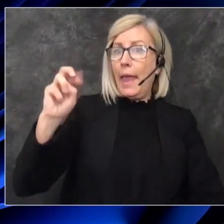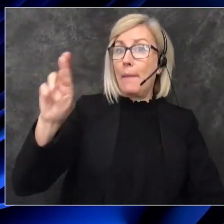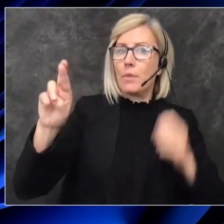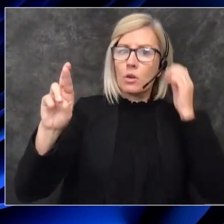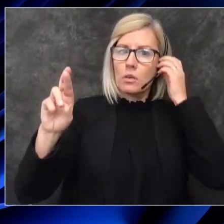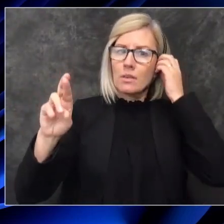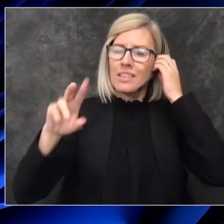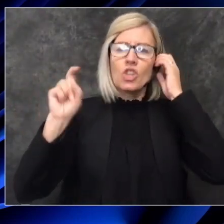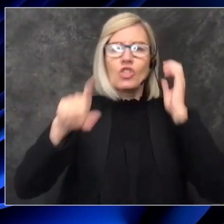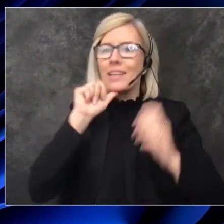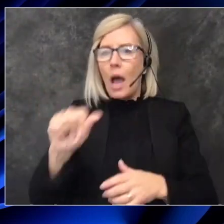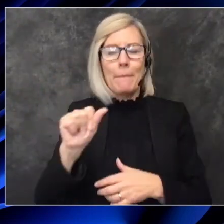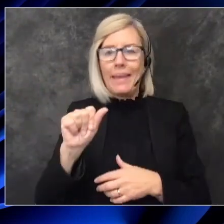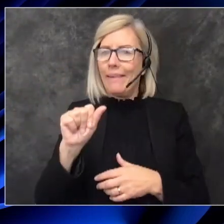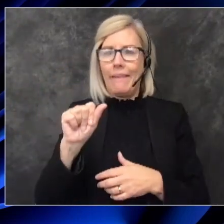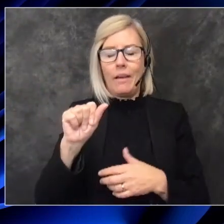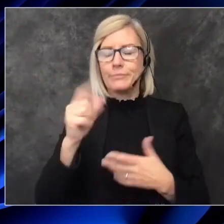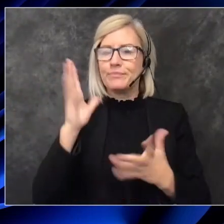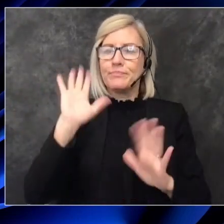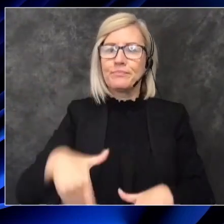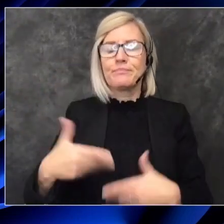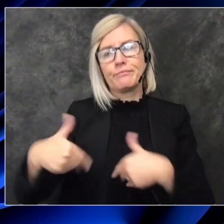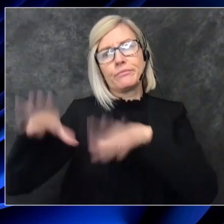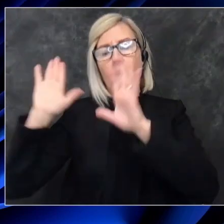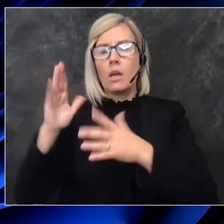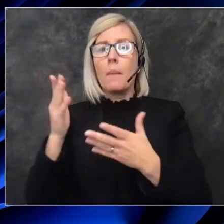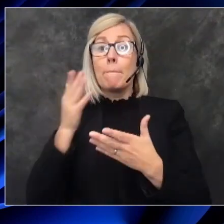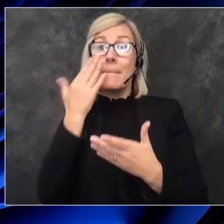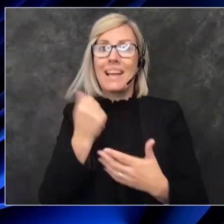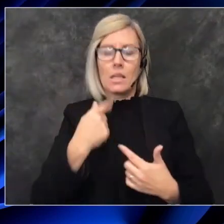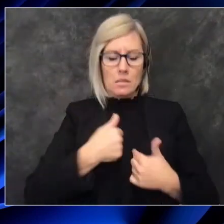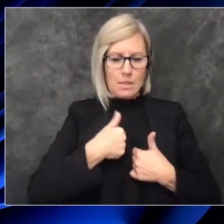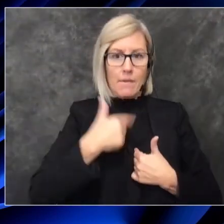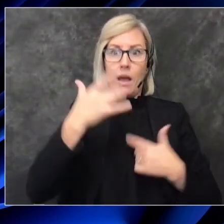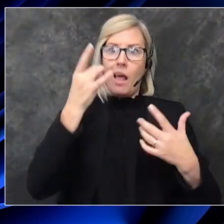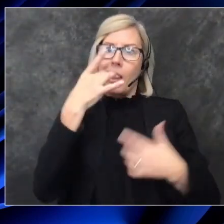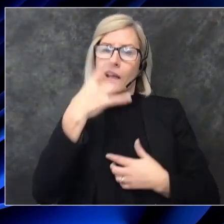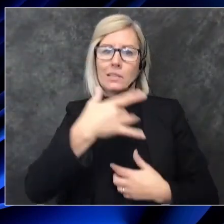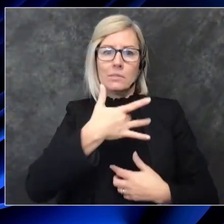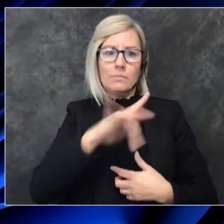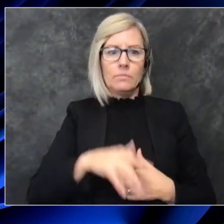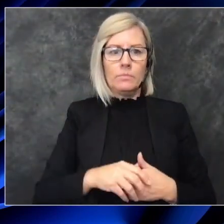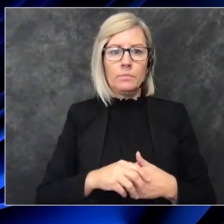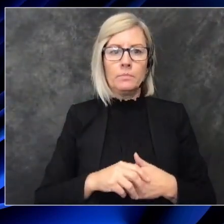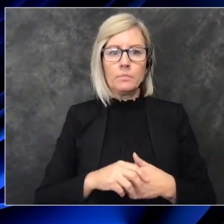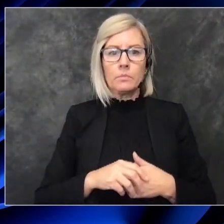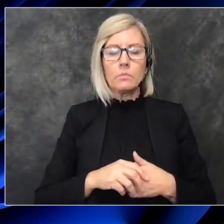compromised just because you are someone who has light sensitivity. So what we are introducing them